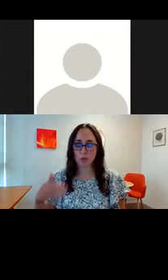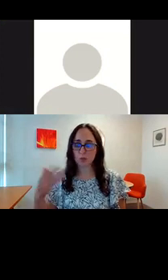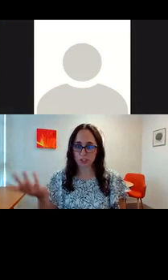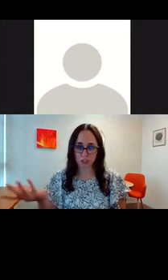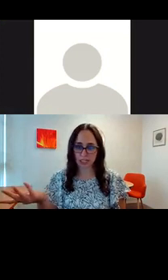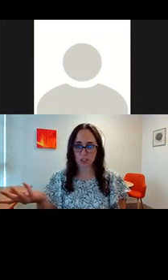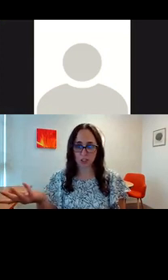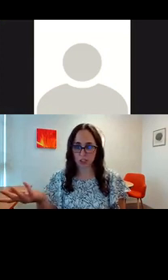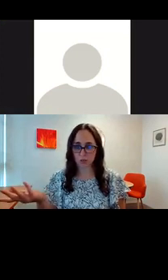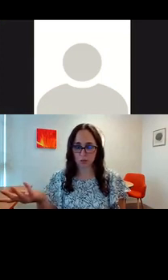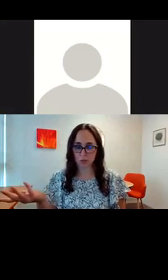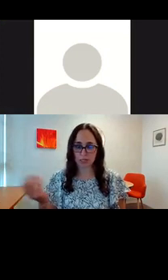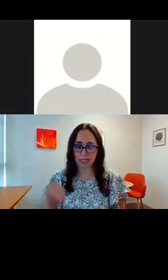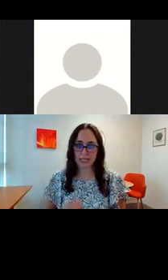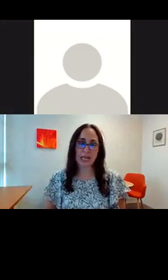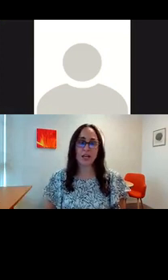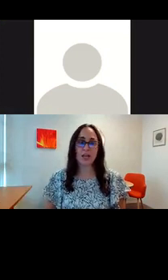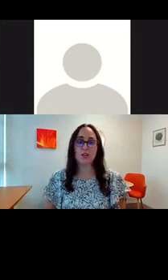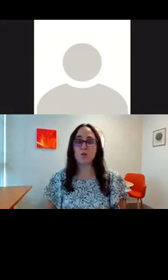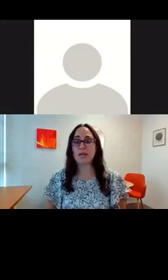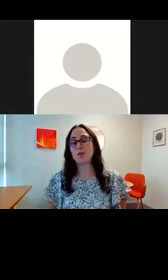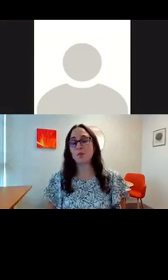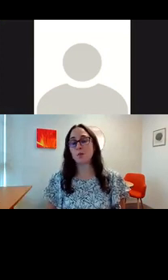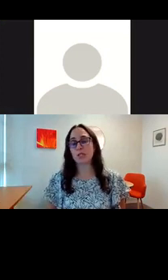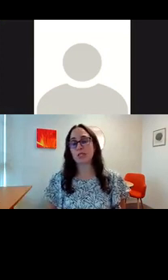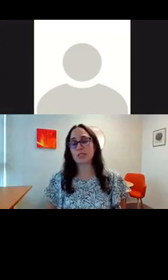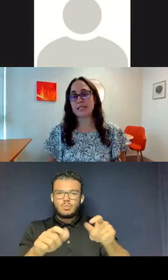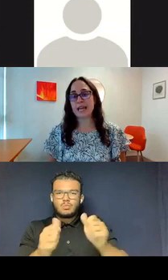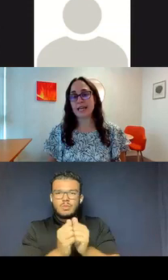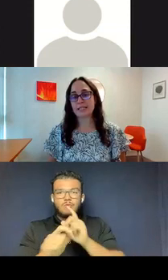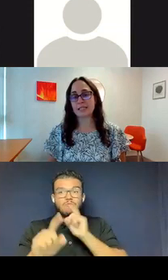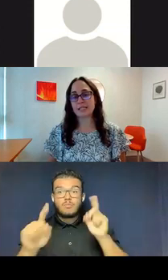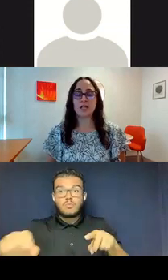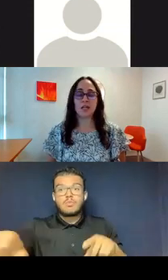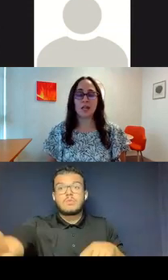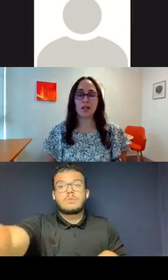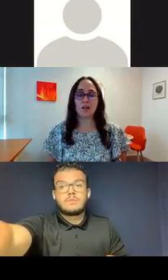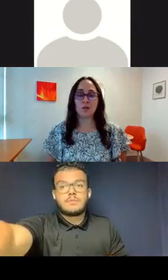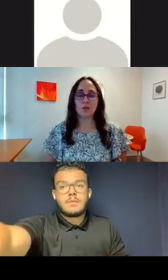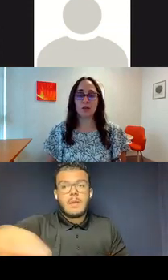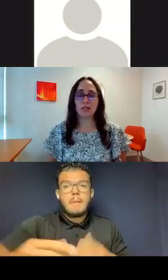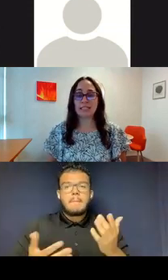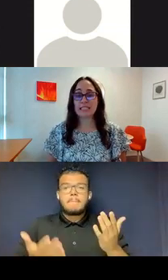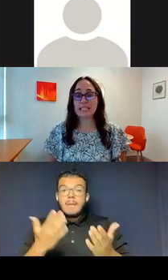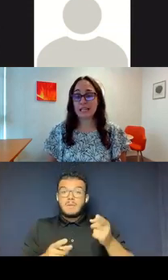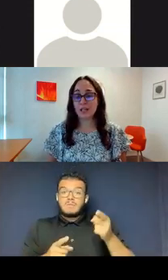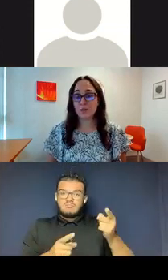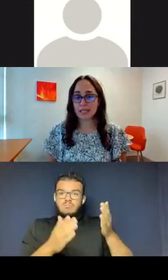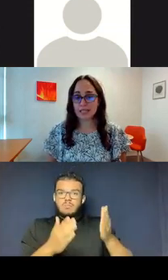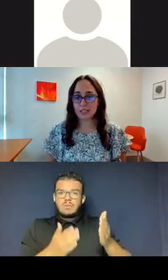and, you know, this change occurred with reporting, you maybe weren't yet collecting data